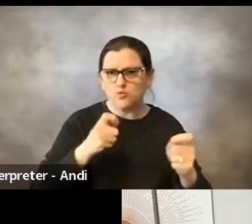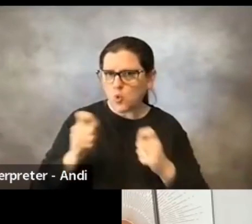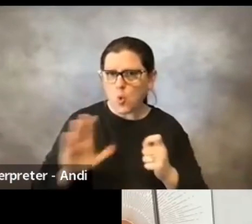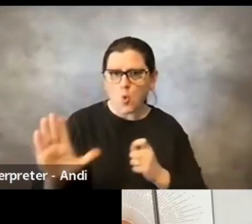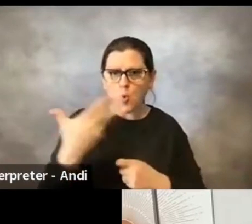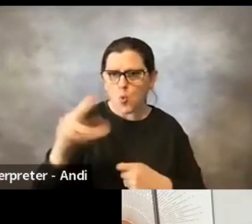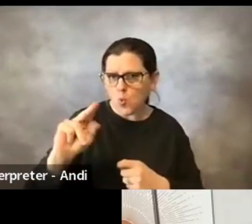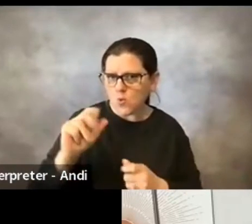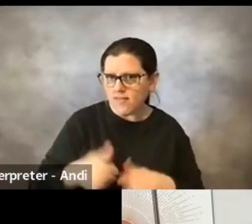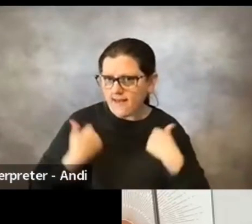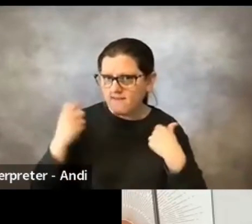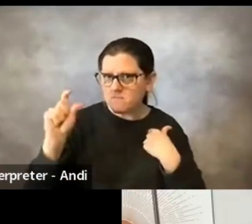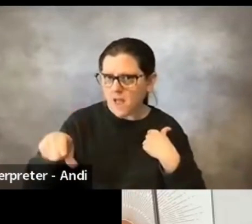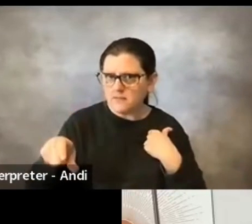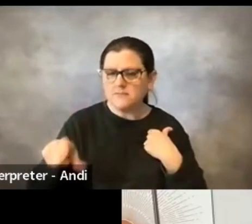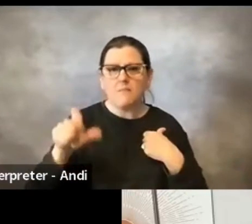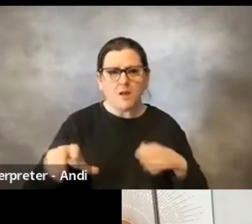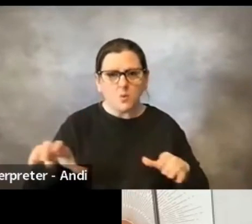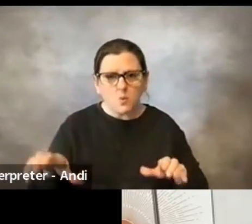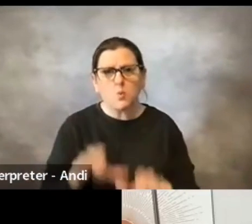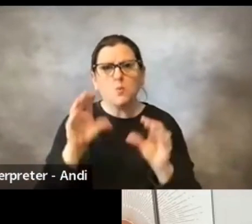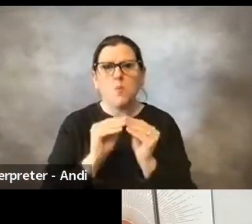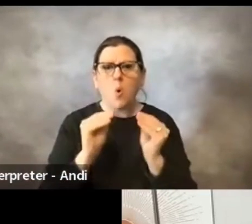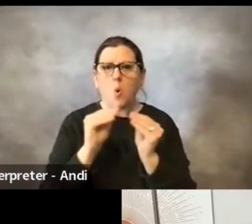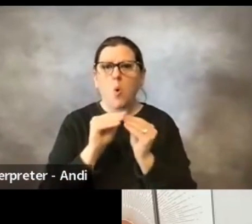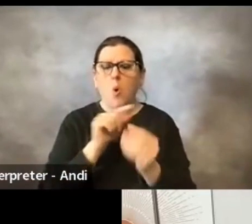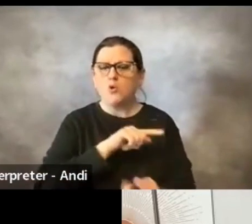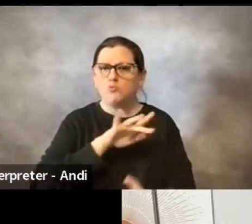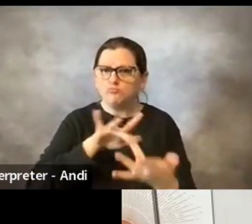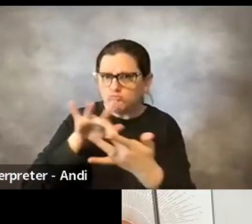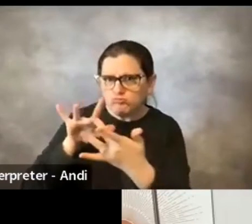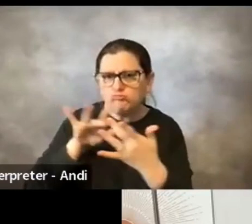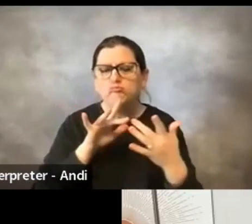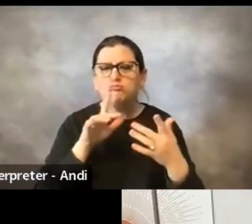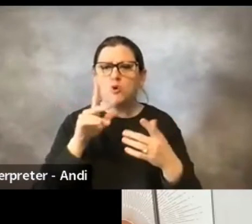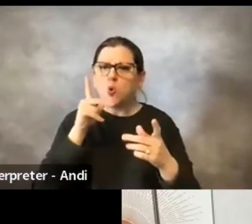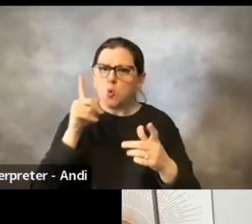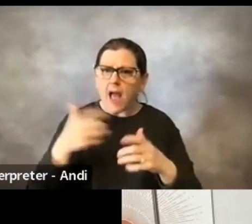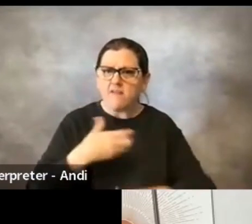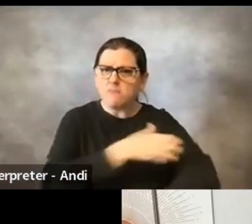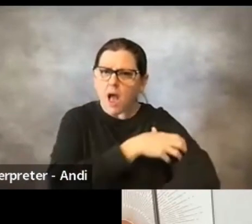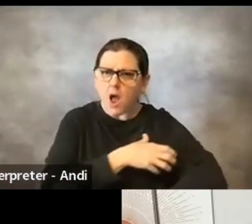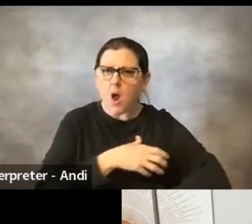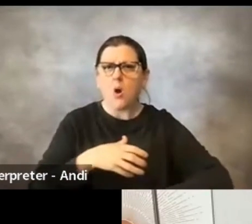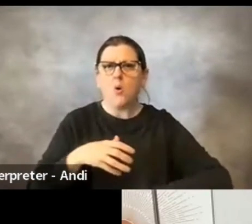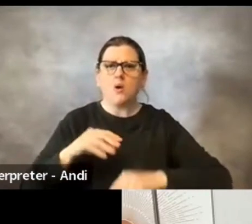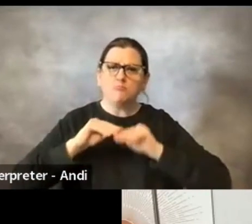have to do more to reach out to the powers that be to flood their emails and their inboxes.